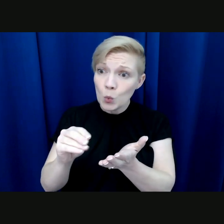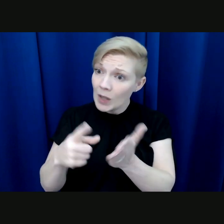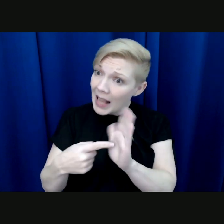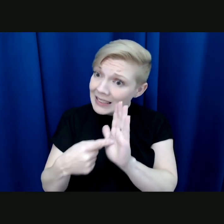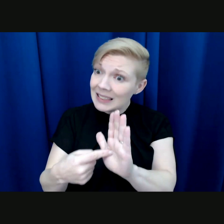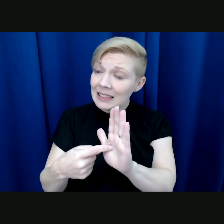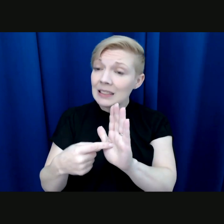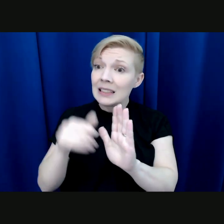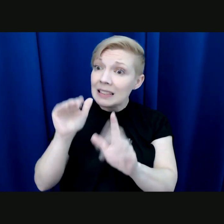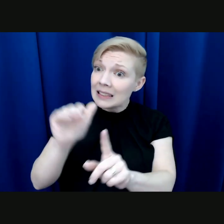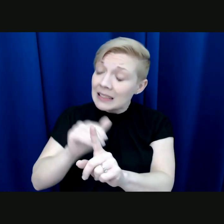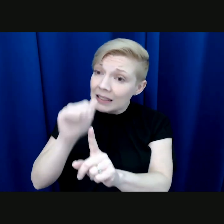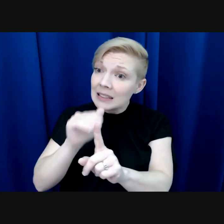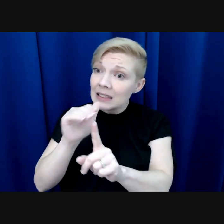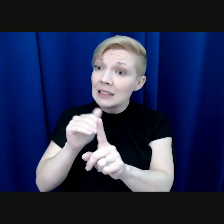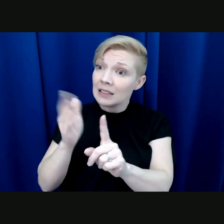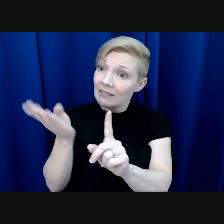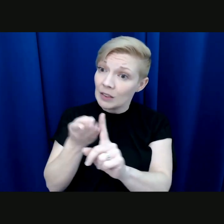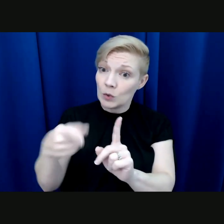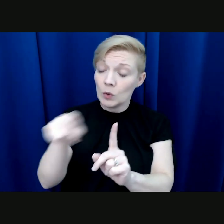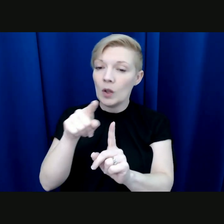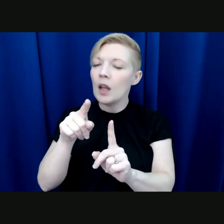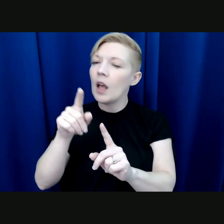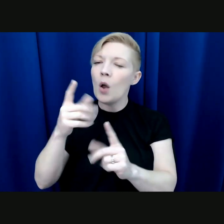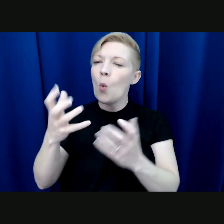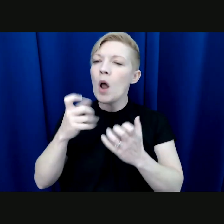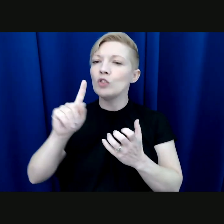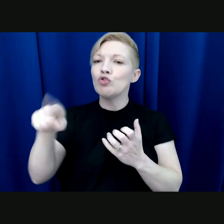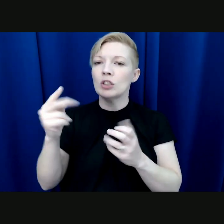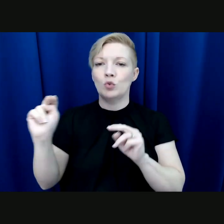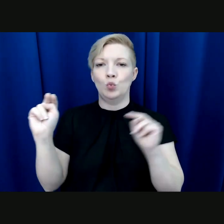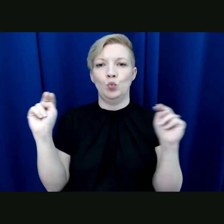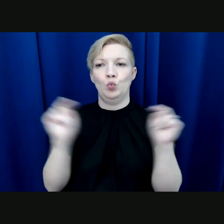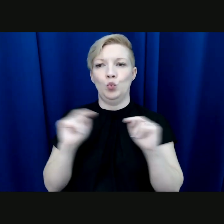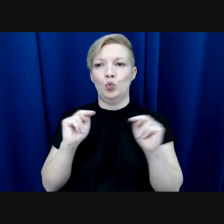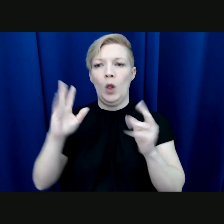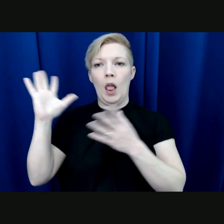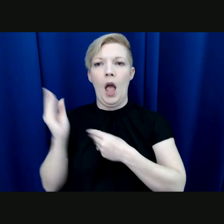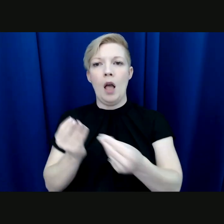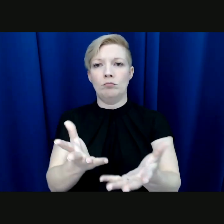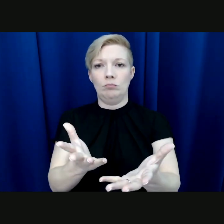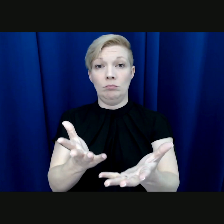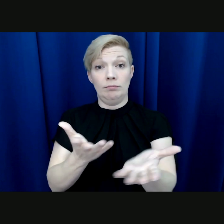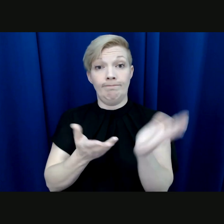where there's a little bit of, well, as climate change realists bring in, you know, 2 to 4 folks, one saying yes, one saying no,